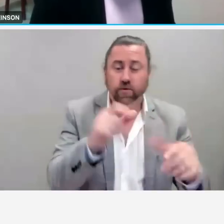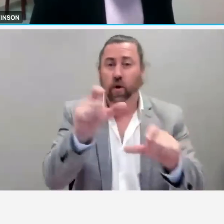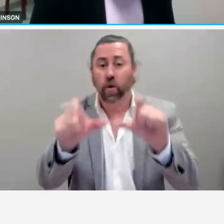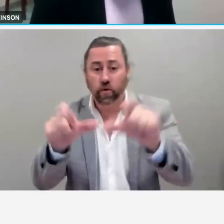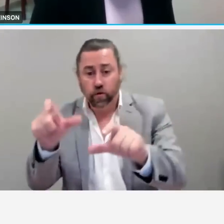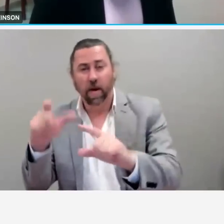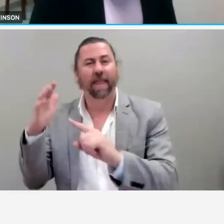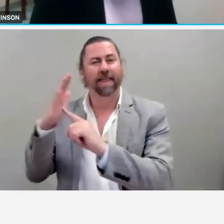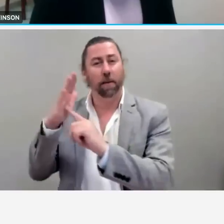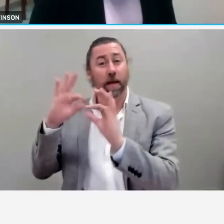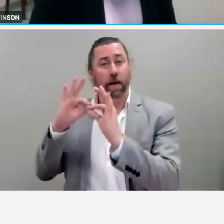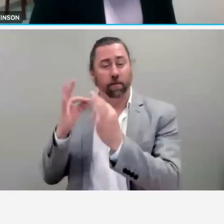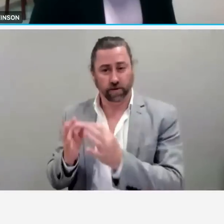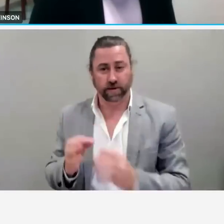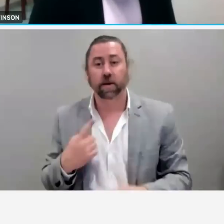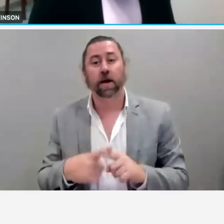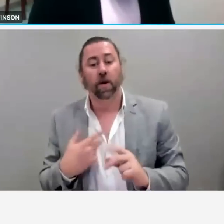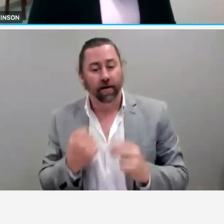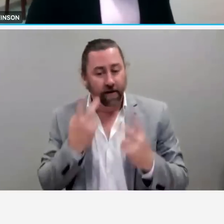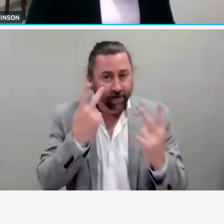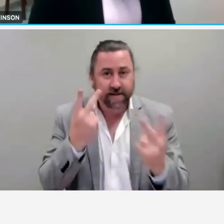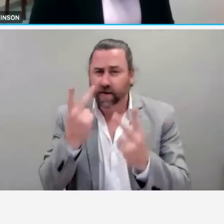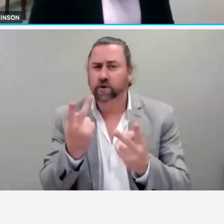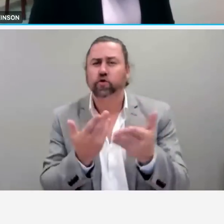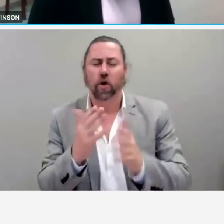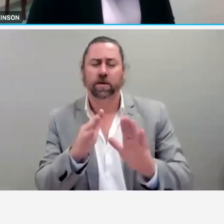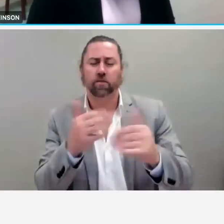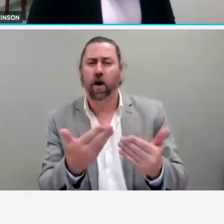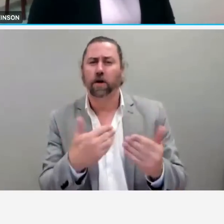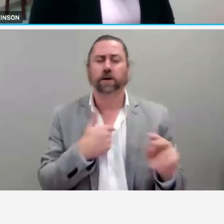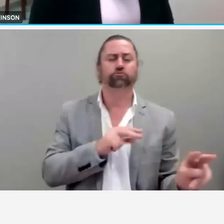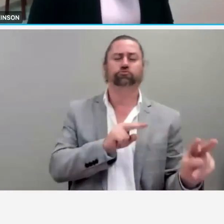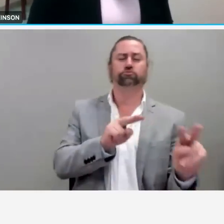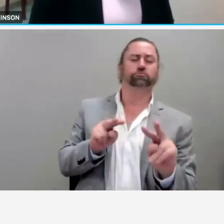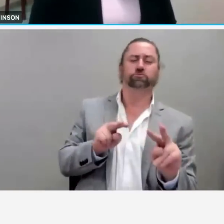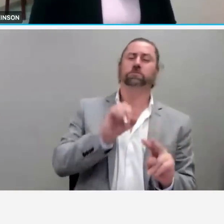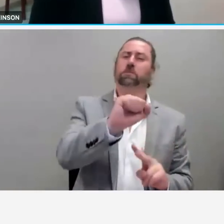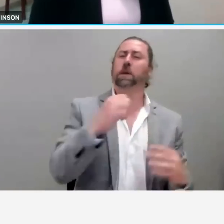We've also been conducting visits with service providers to better understand how their business systems work and how they might work with